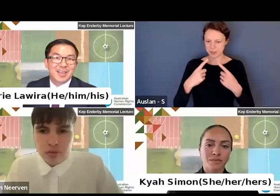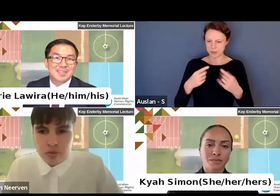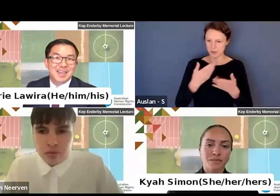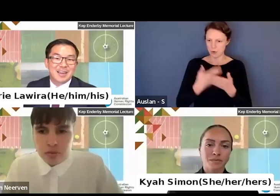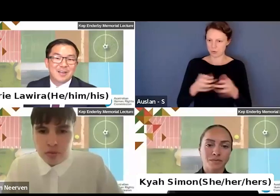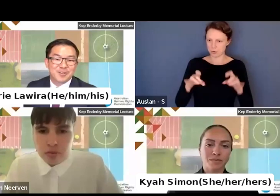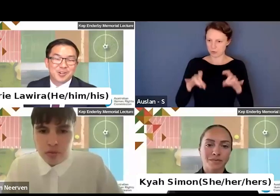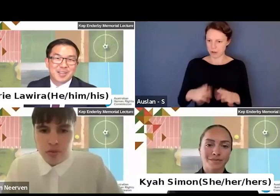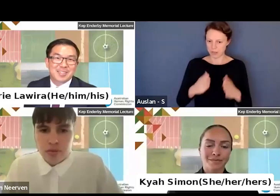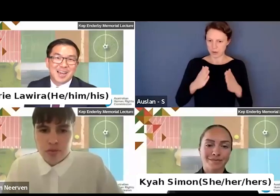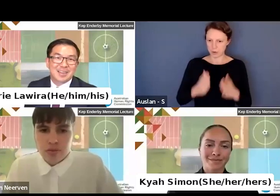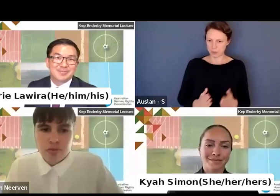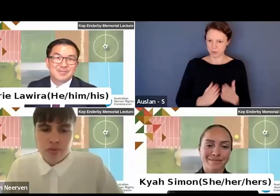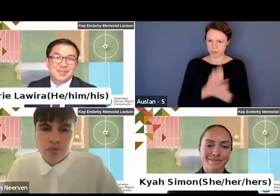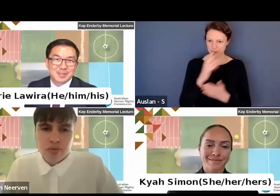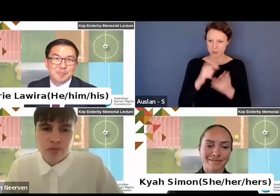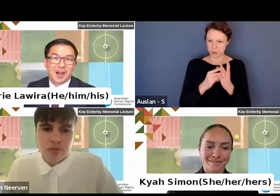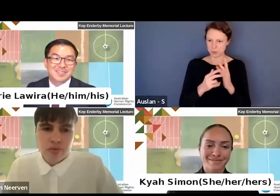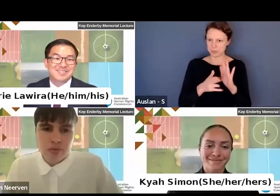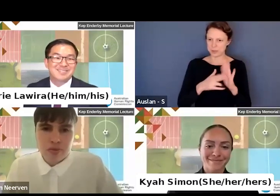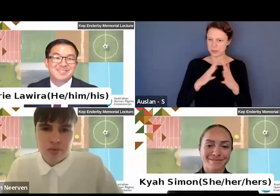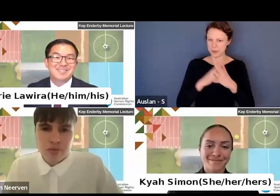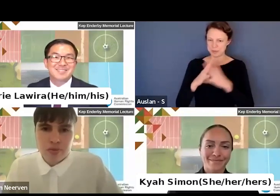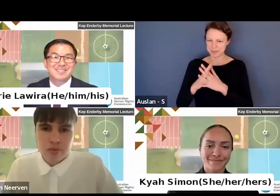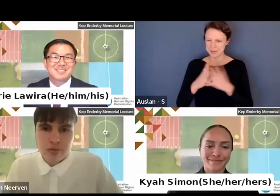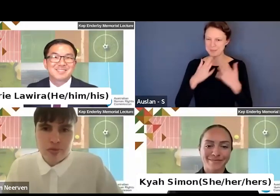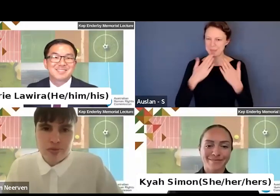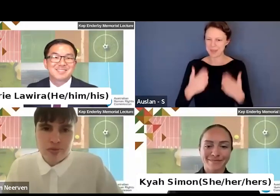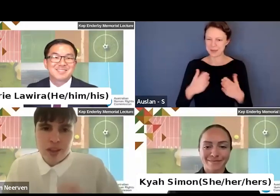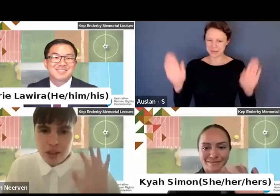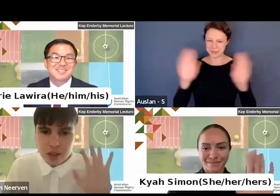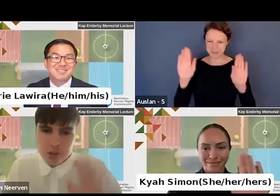Thanks again for joining us today. Goodbye. Thank you.